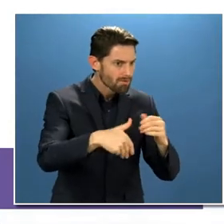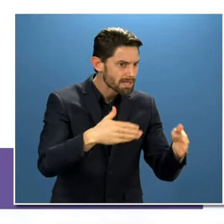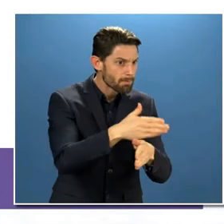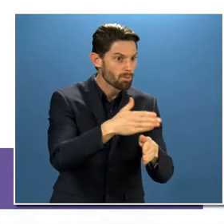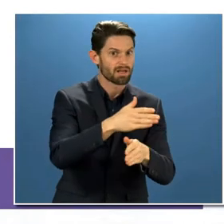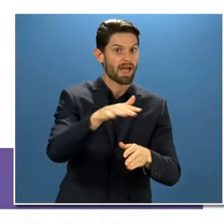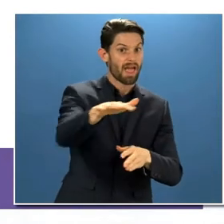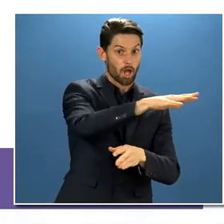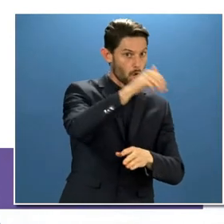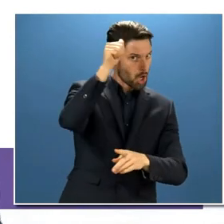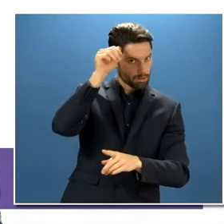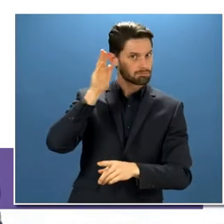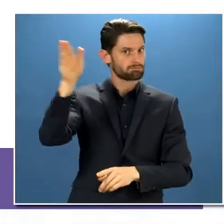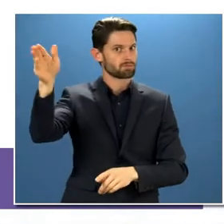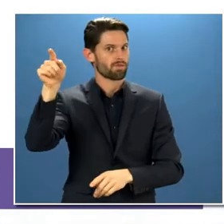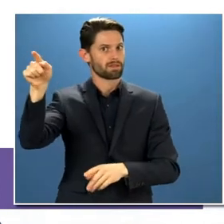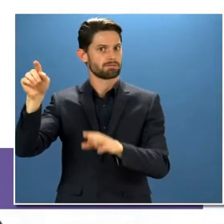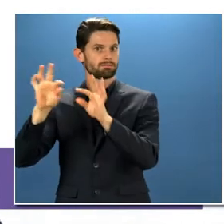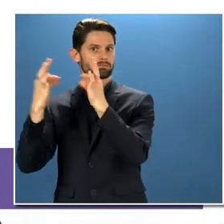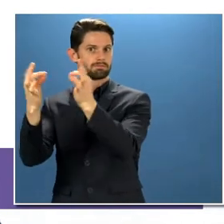Dealing with the Workplace Gender Equality Agency and why that is